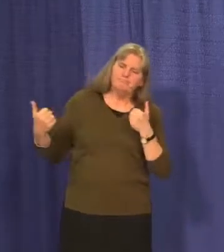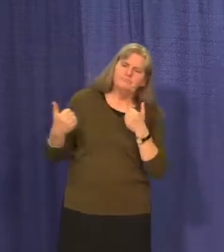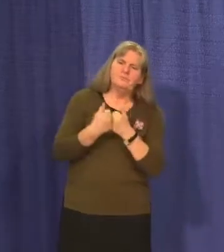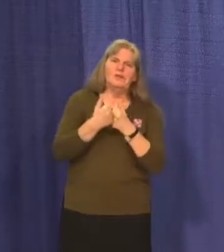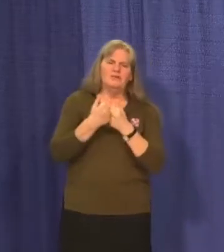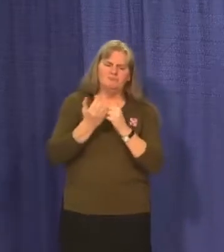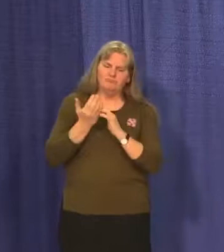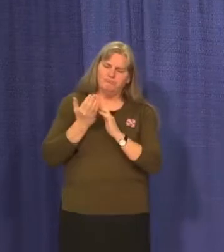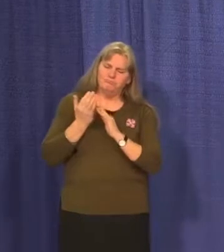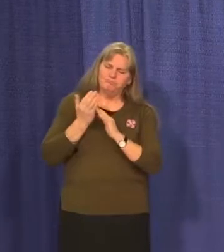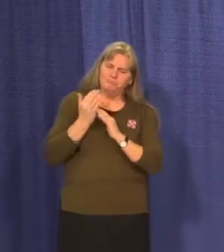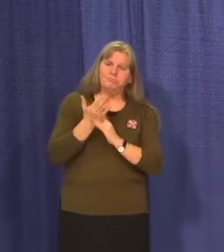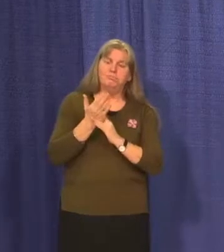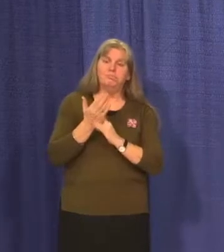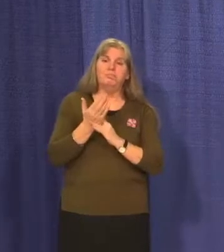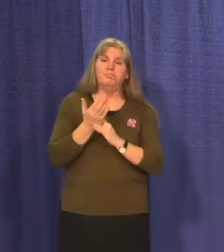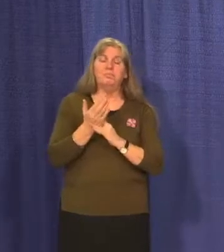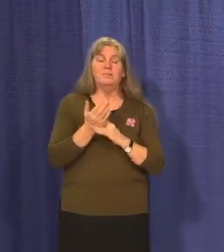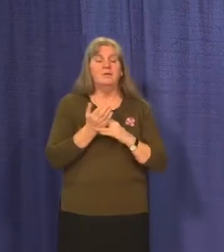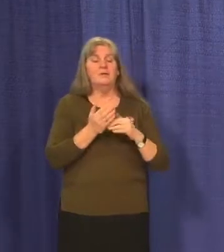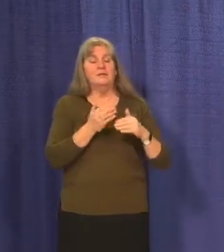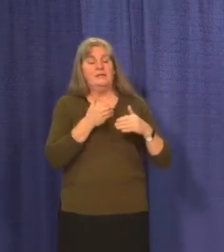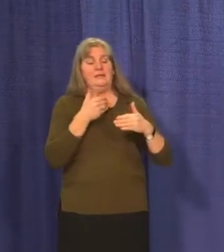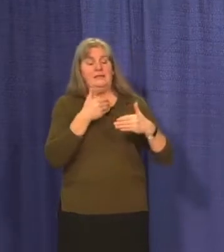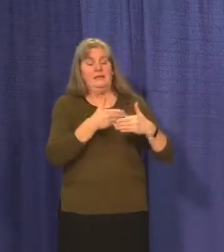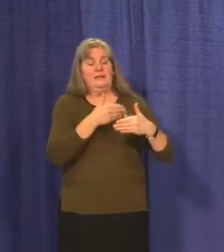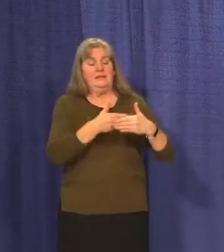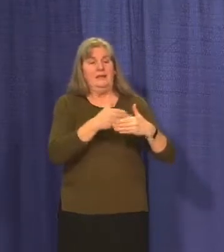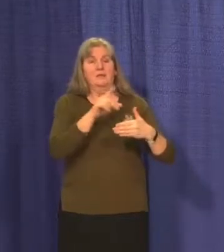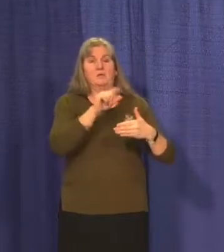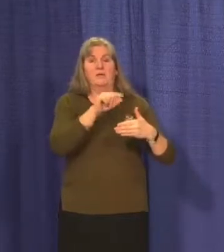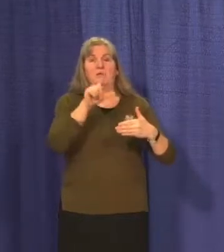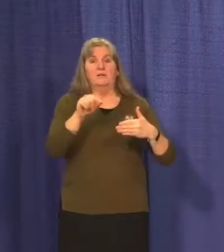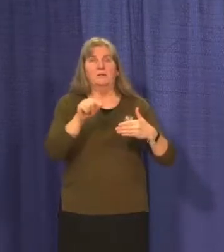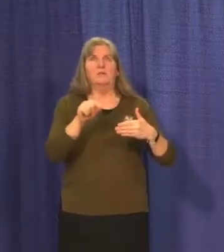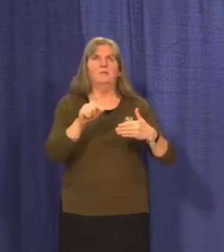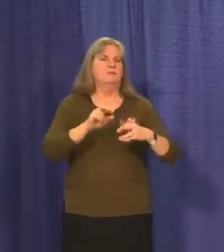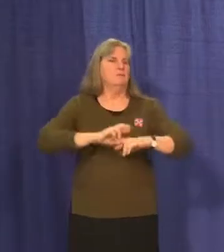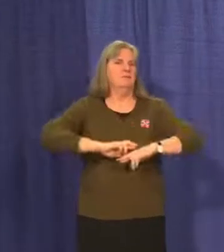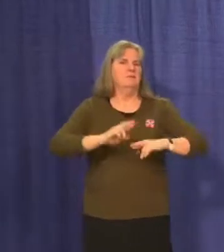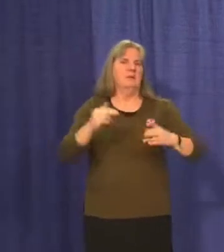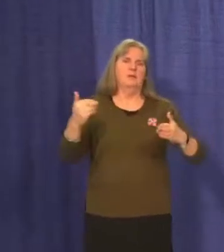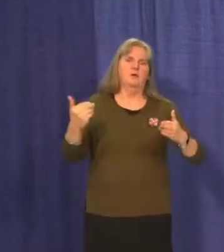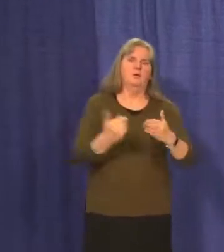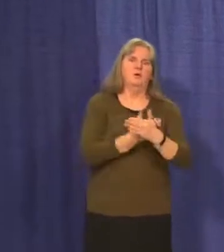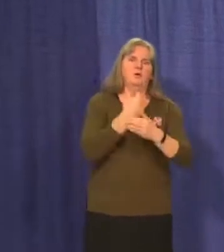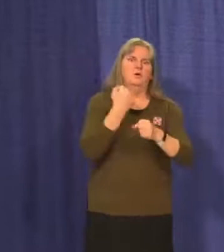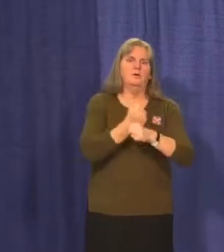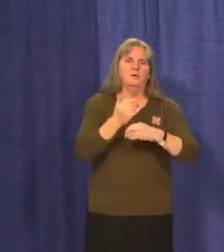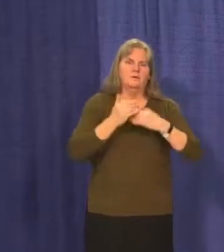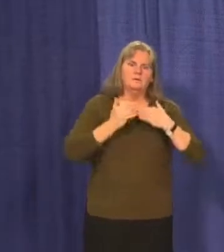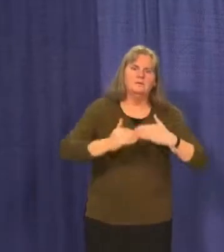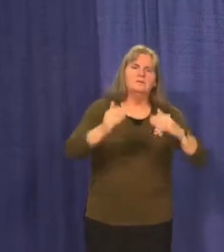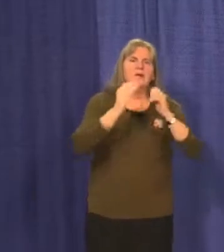through this pandemic. Toward the end of 2020, we'll definitely felt ready for a new year.